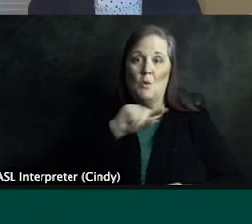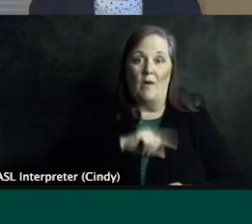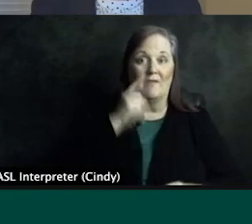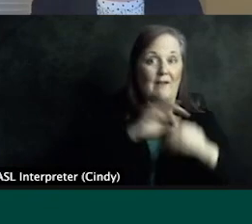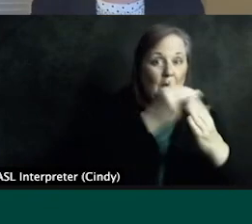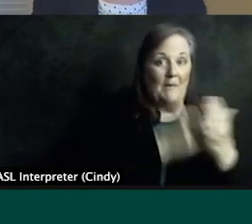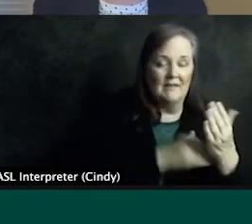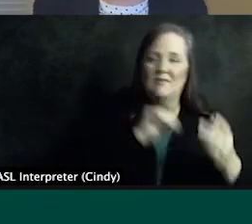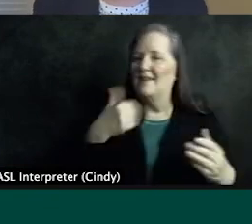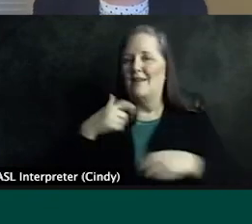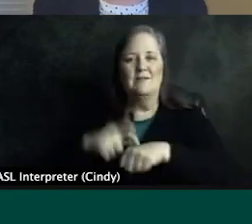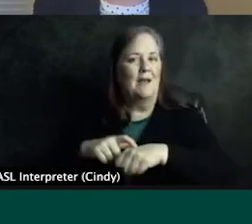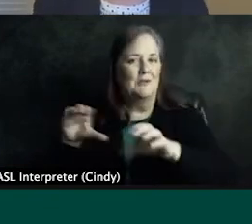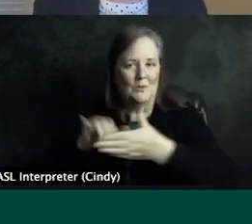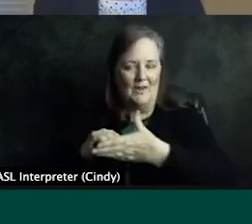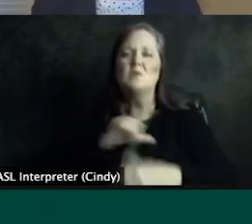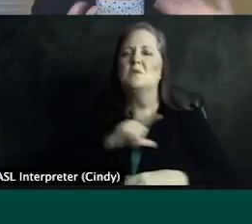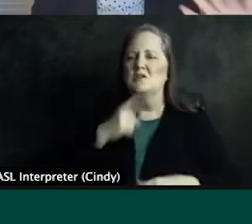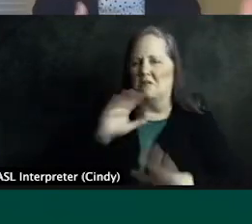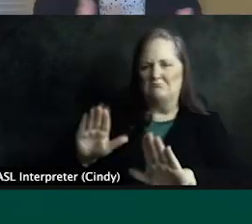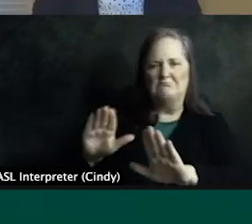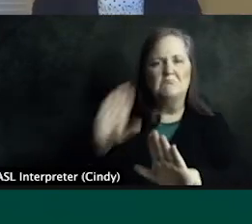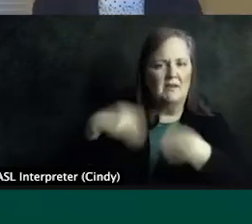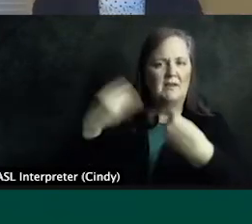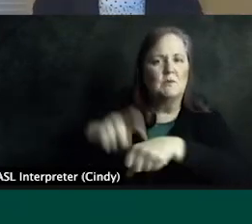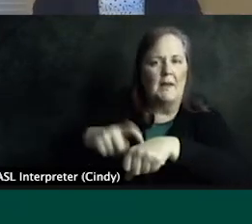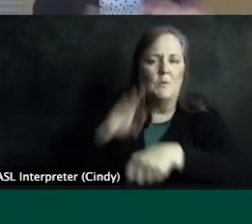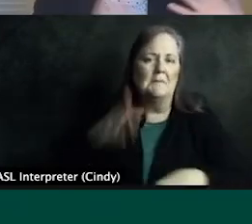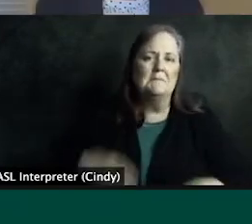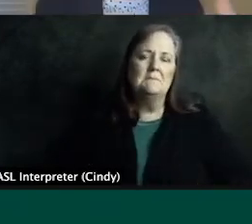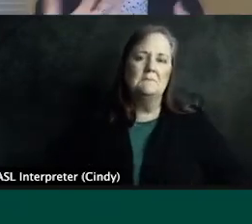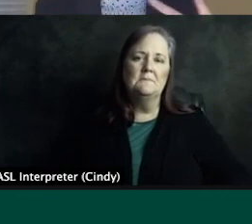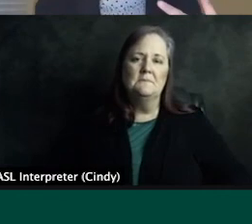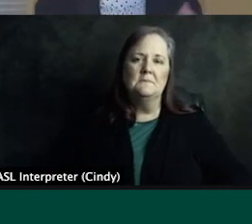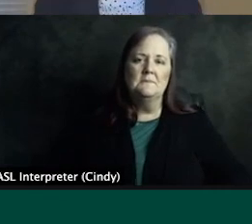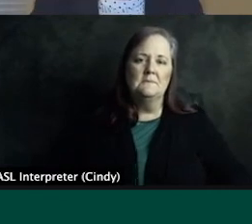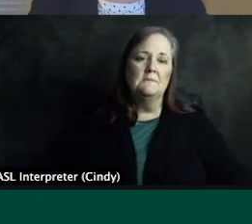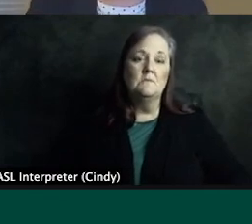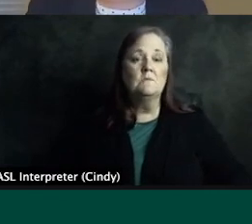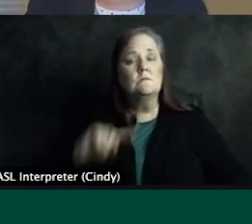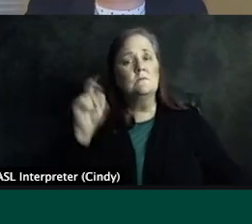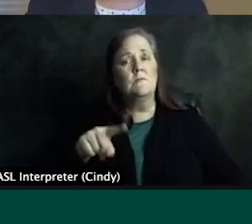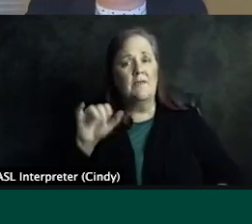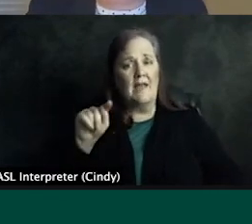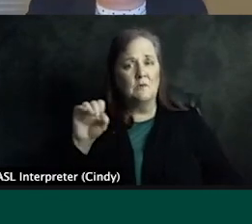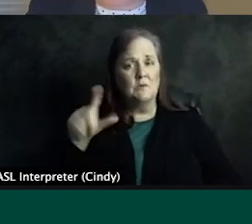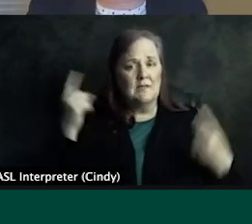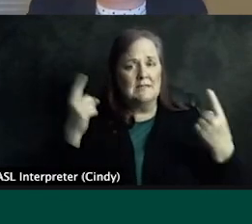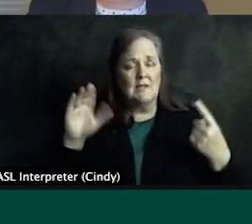And so like if someone was saying, you know, we have some concerns related to mental health, et cetera, that would be factored in.